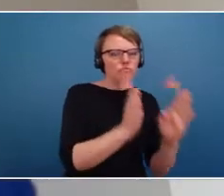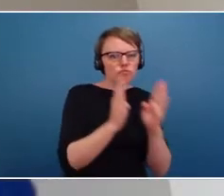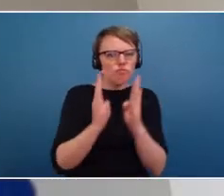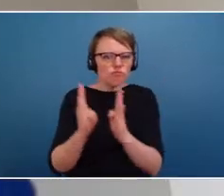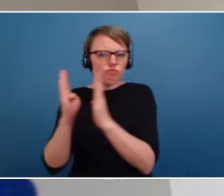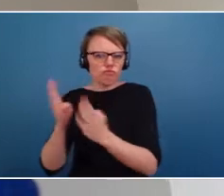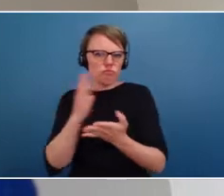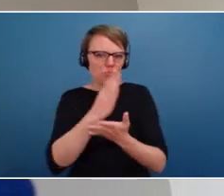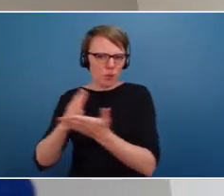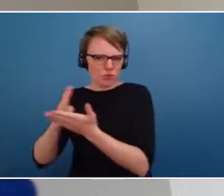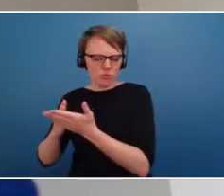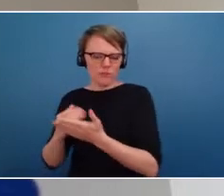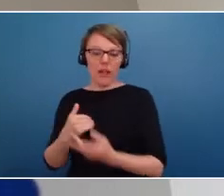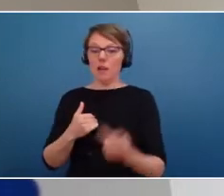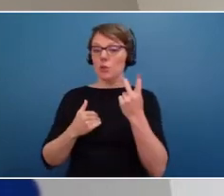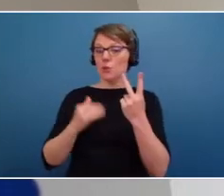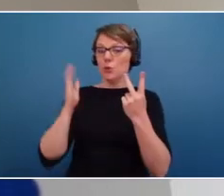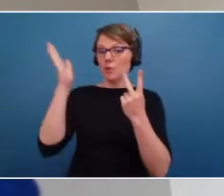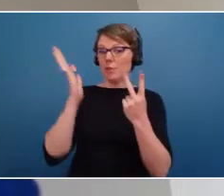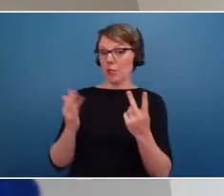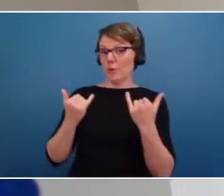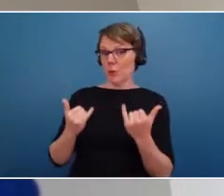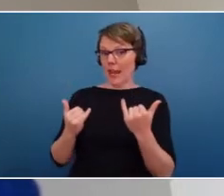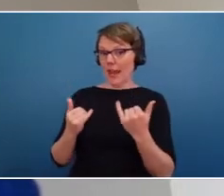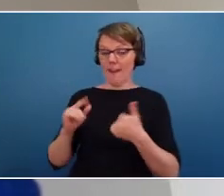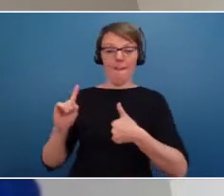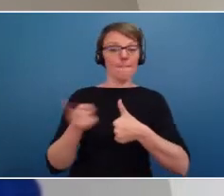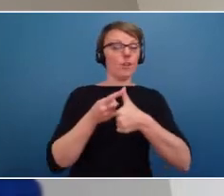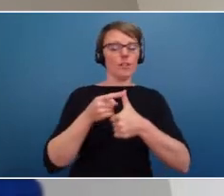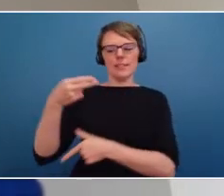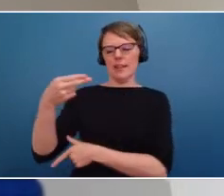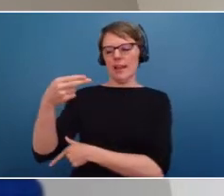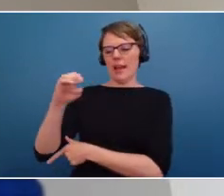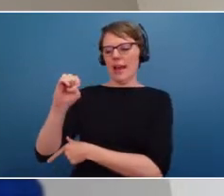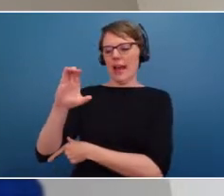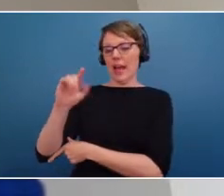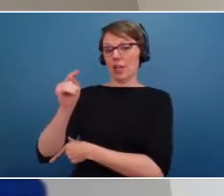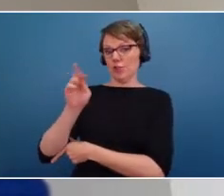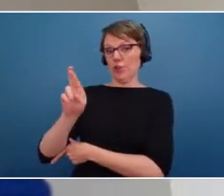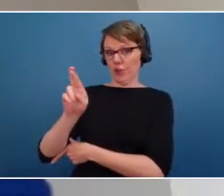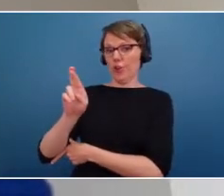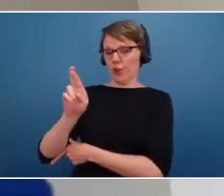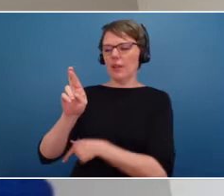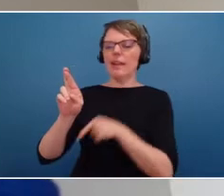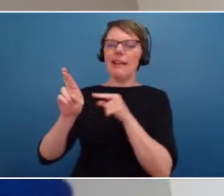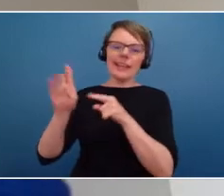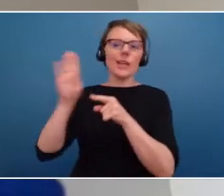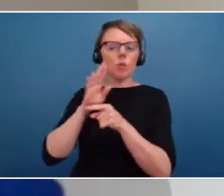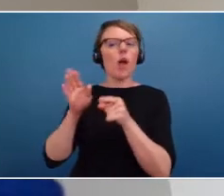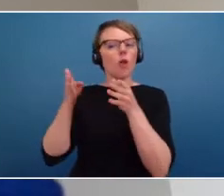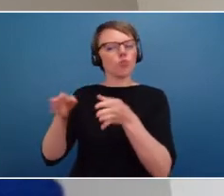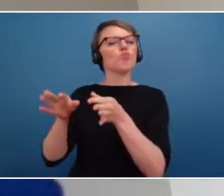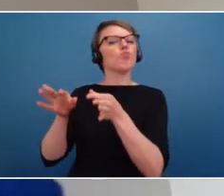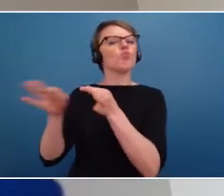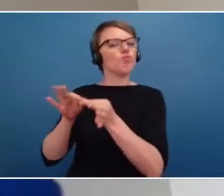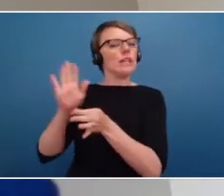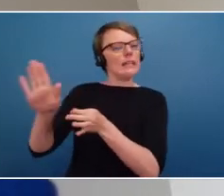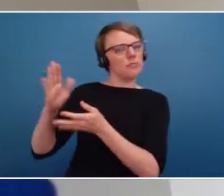We have two speakers today. First up, we have Hector and he’ll have a segment. And Megan will also have a segment.